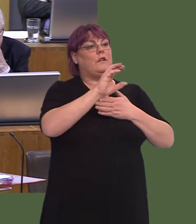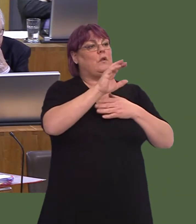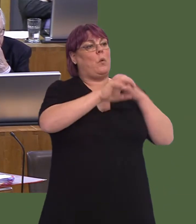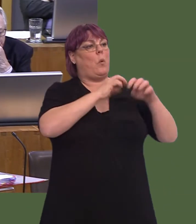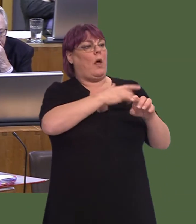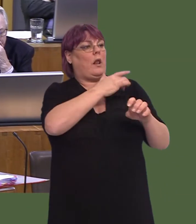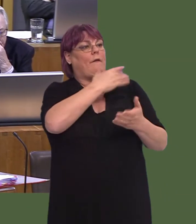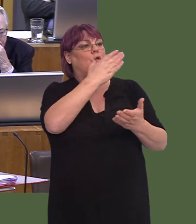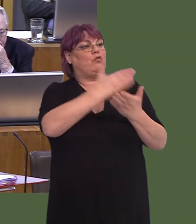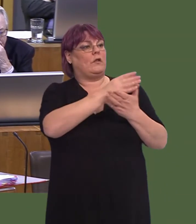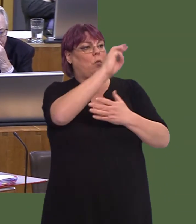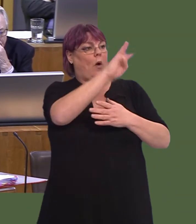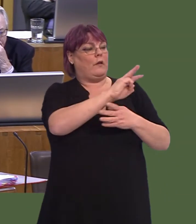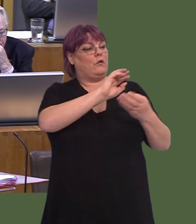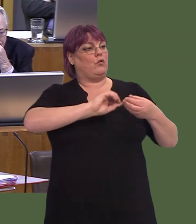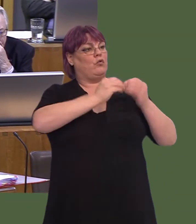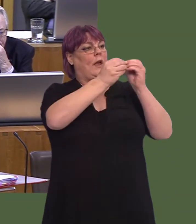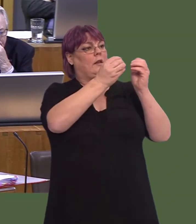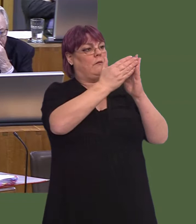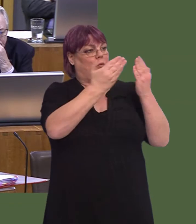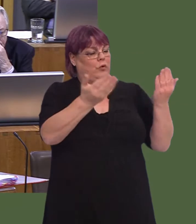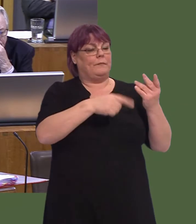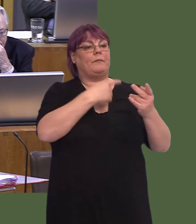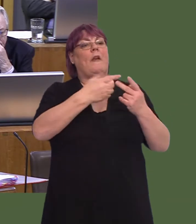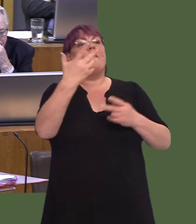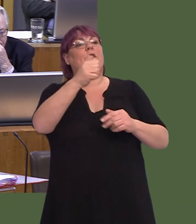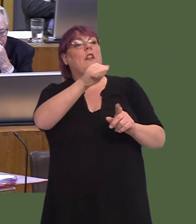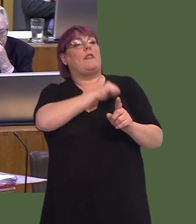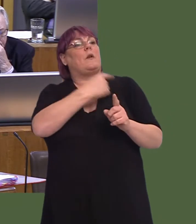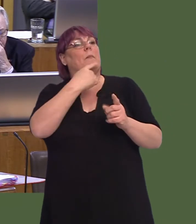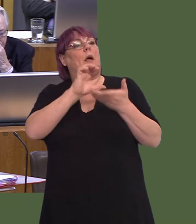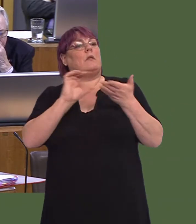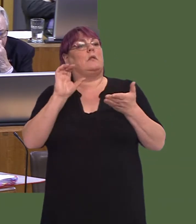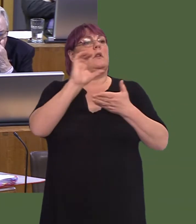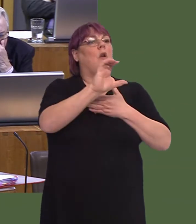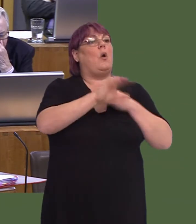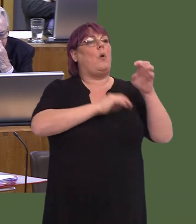wildlife brochure, and £15,000 was awarded to the wildlife trusts of south and west